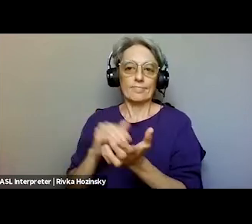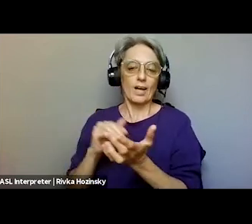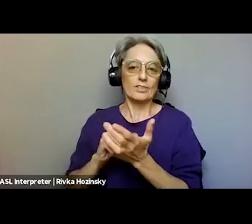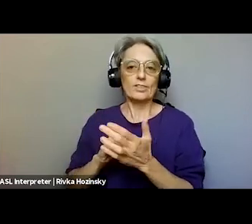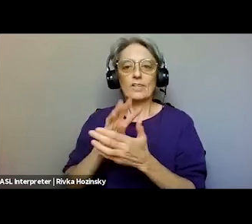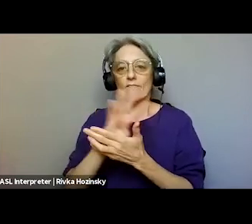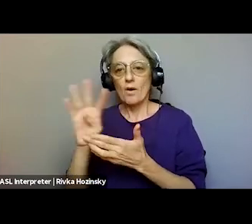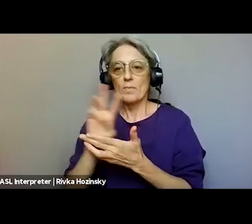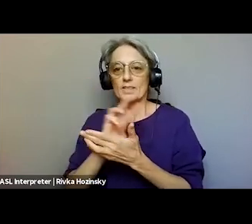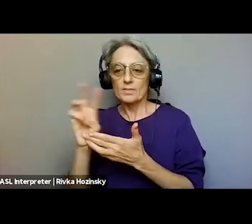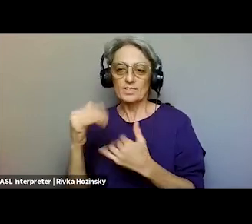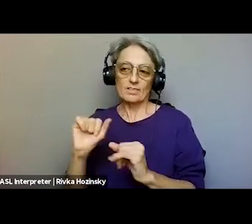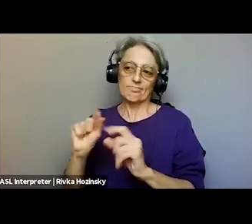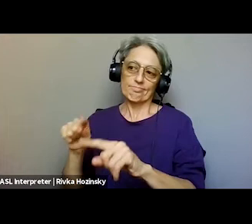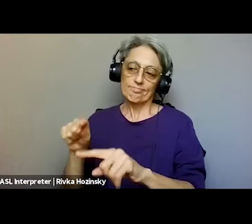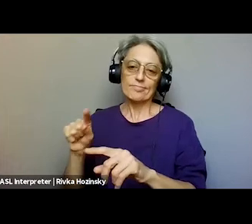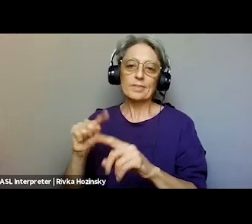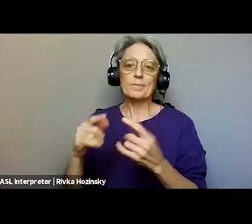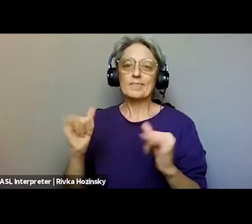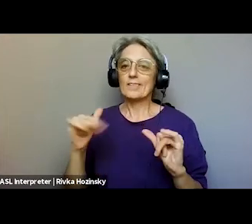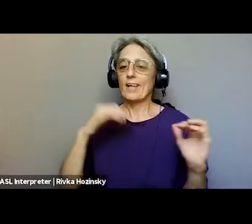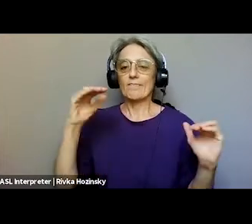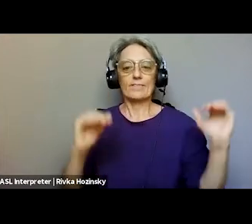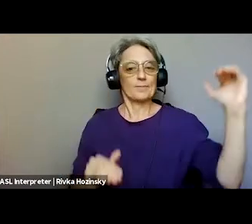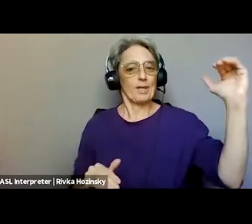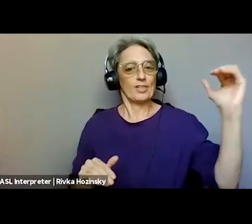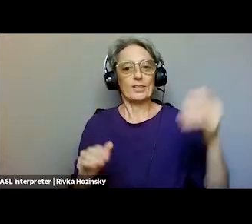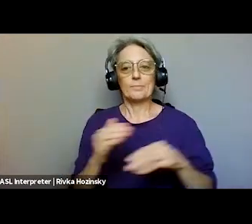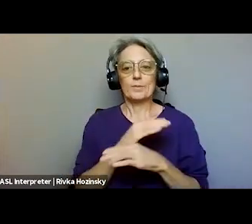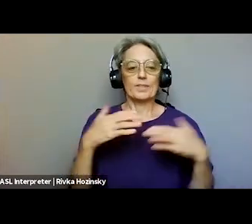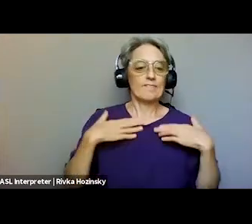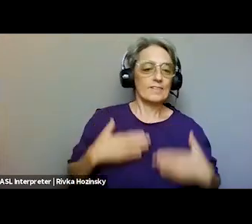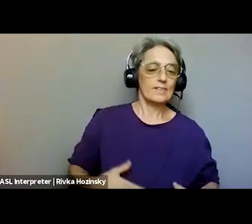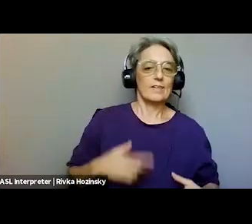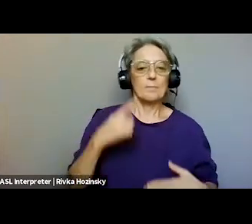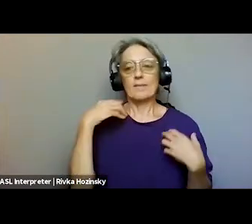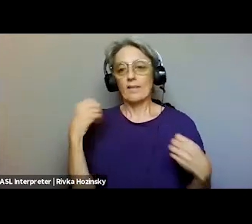significant disparities in physical and mental health as well as you know gaps in care that